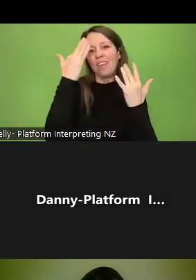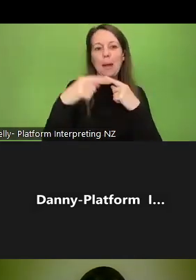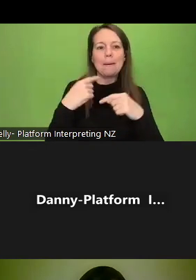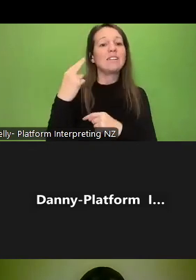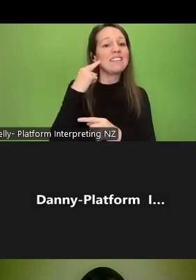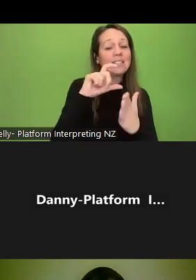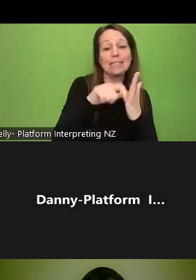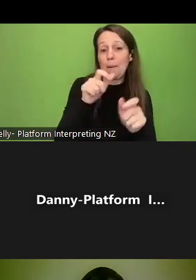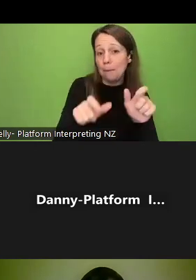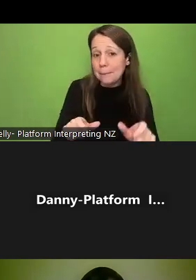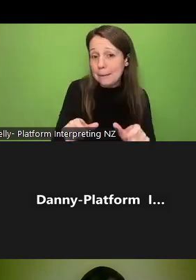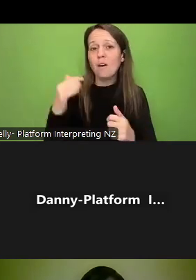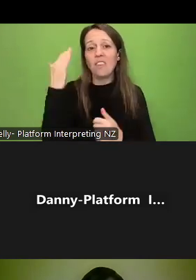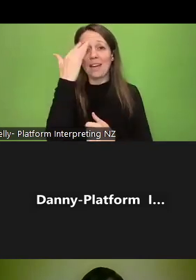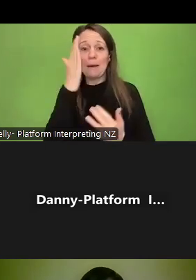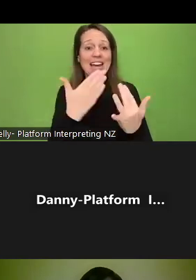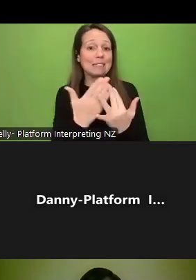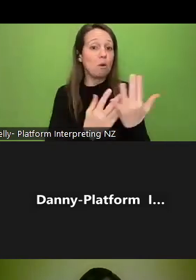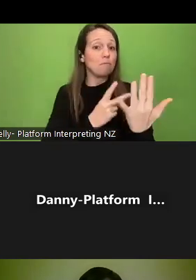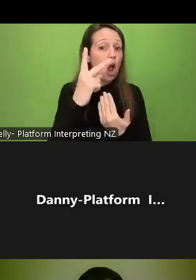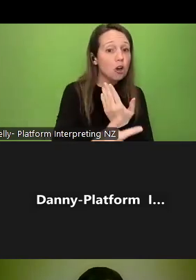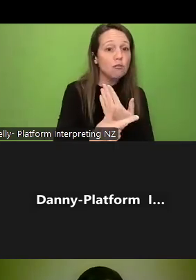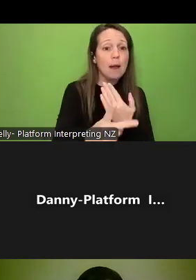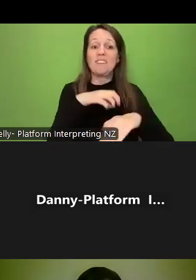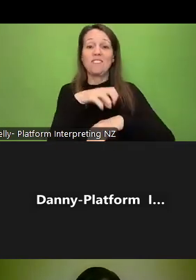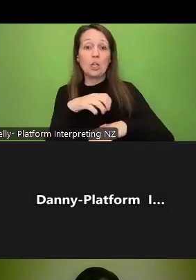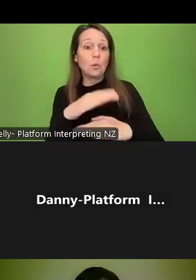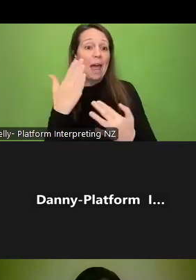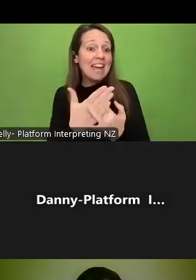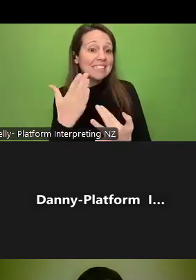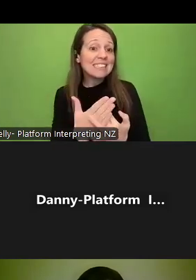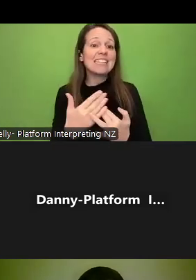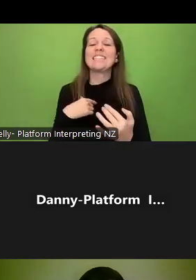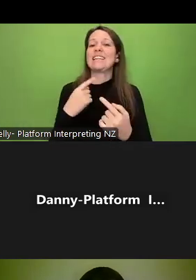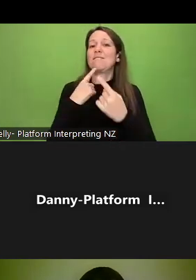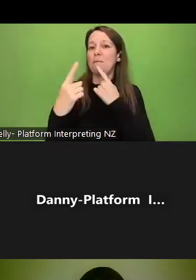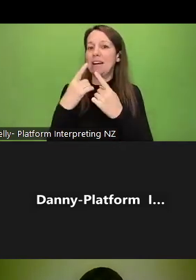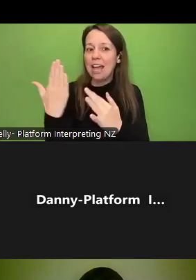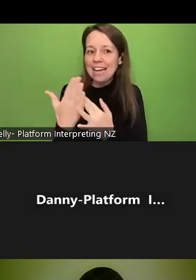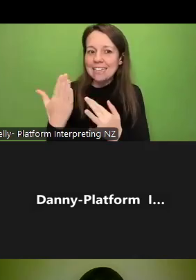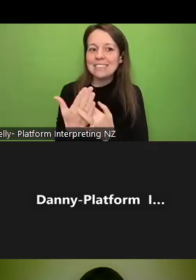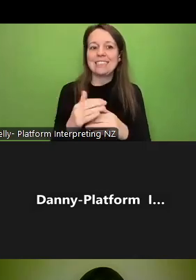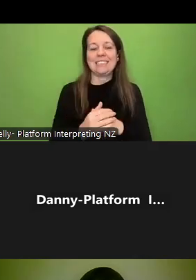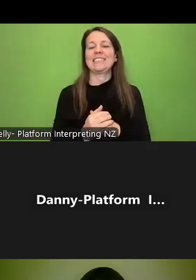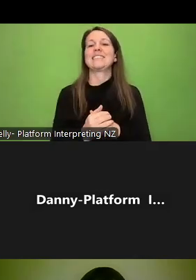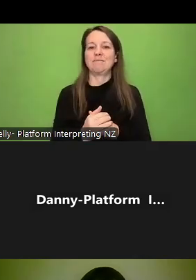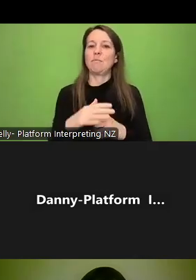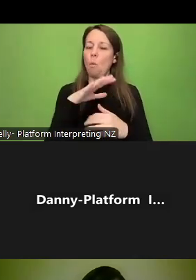and information access as integral parts of your mahi for your upcoming shows and performances.